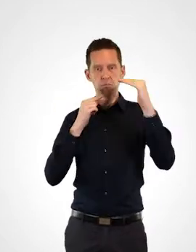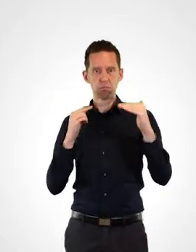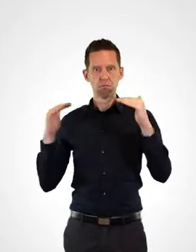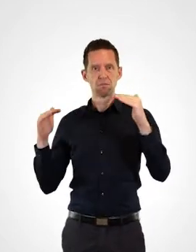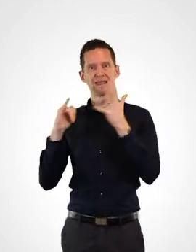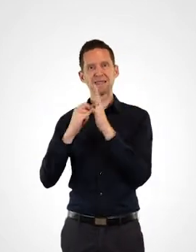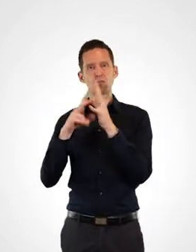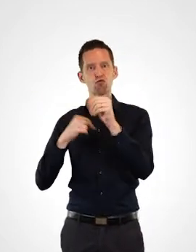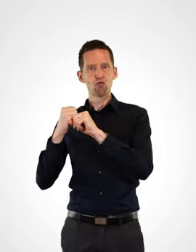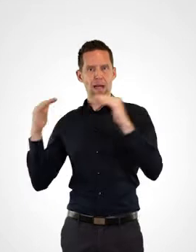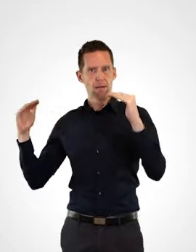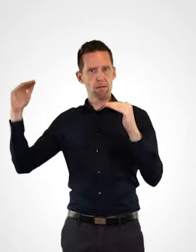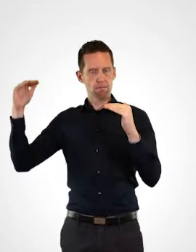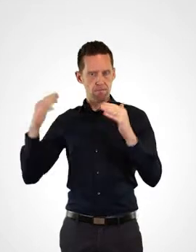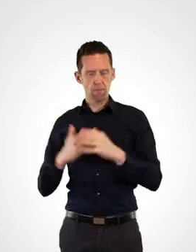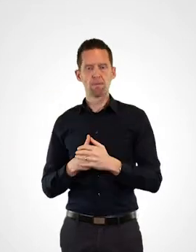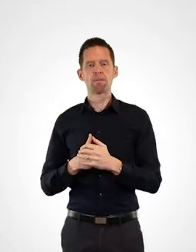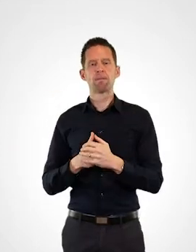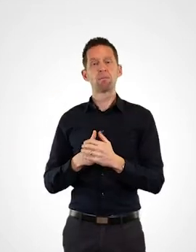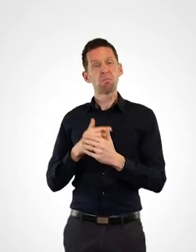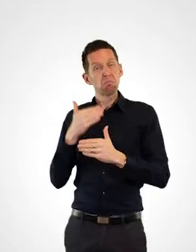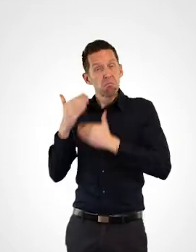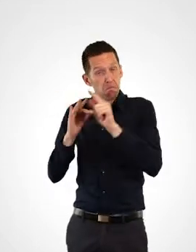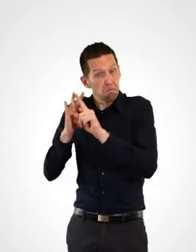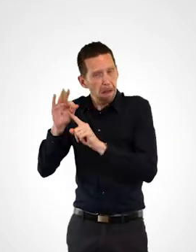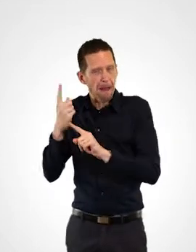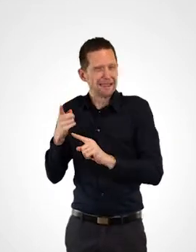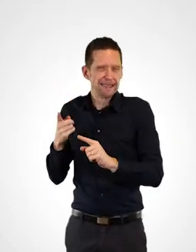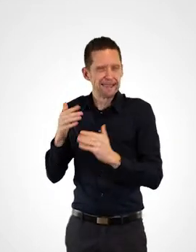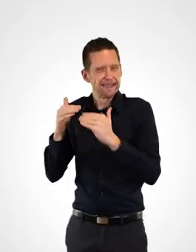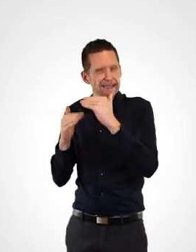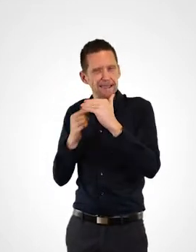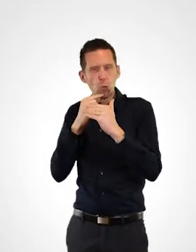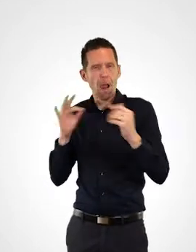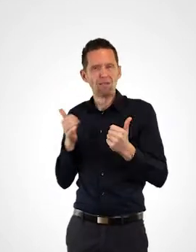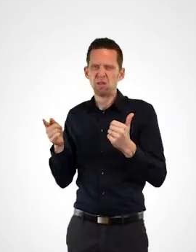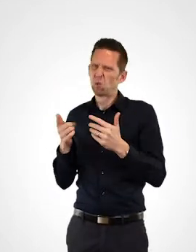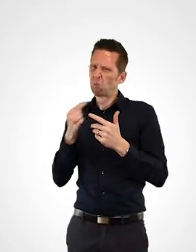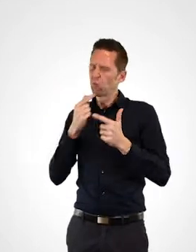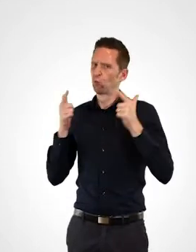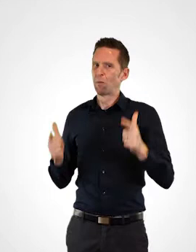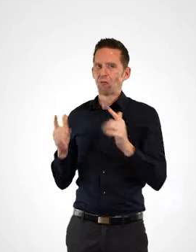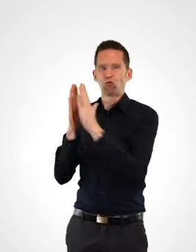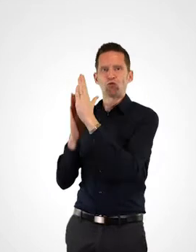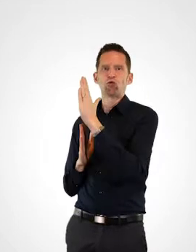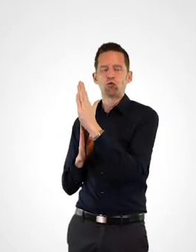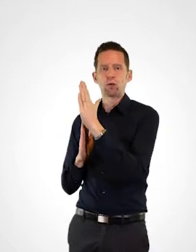in the spring it's a little higher. They're making some progress, but not enough. That's quite a long way to be behind and